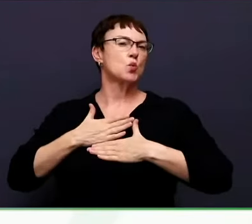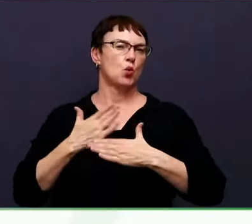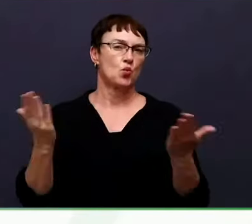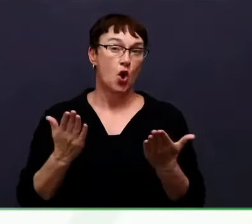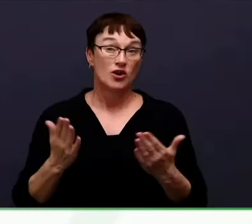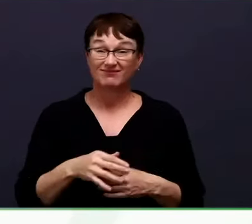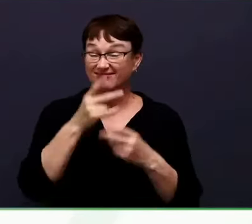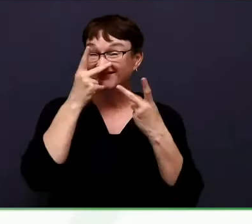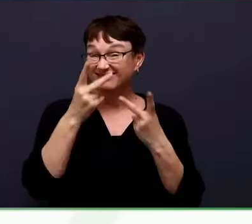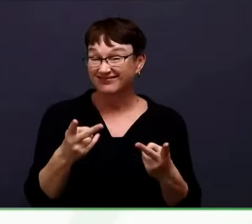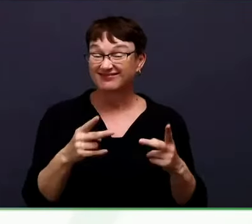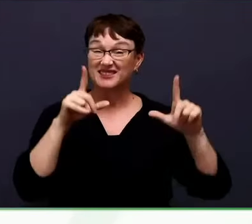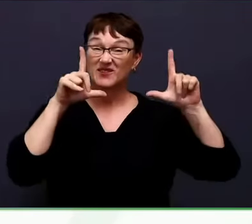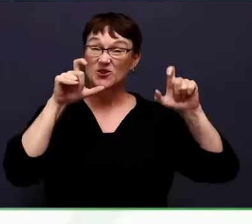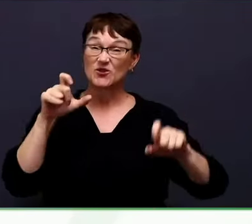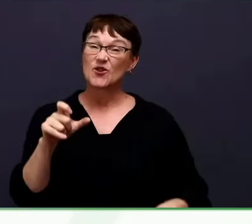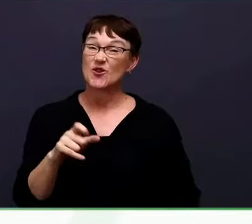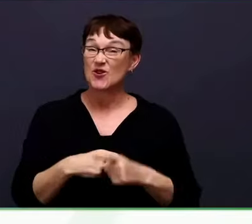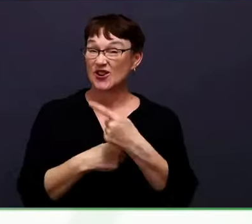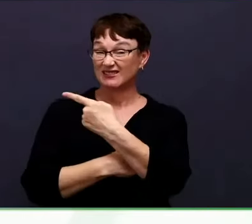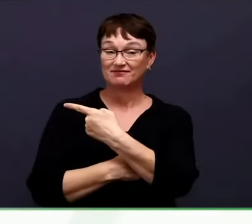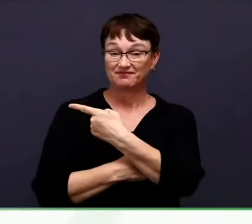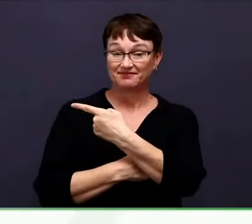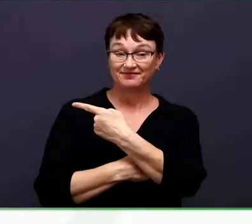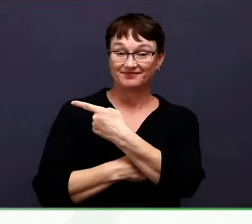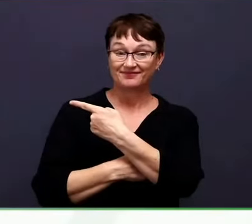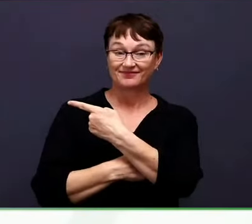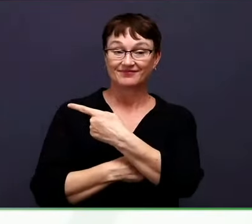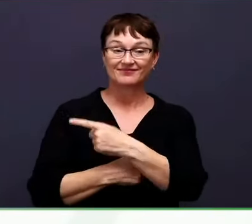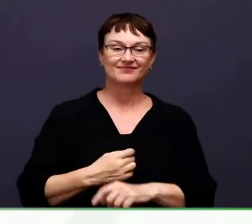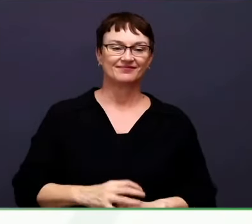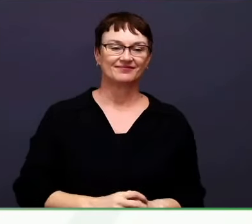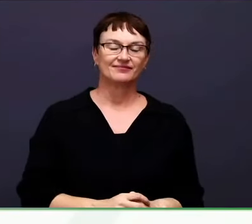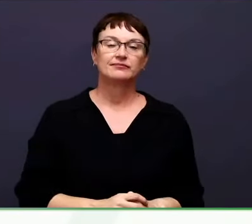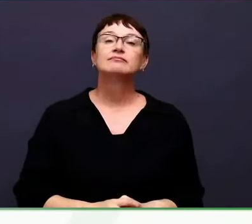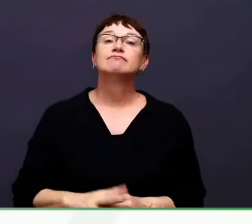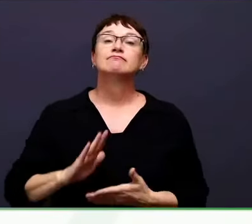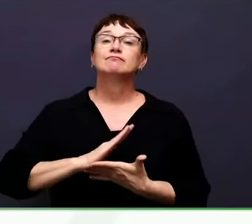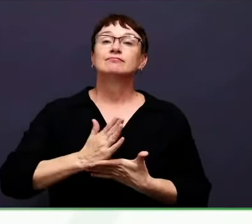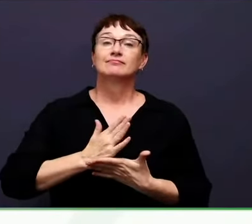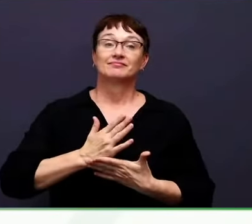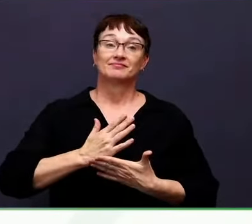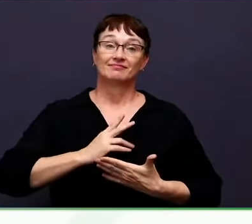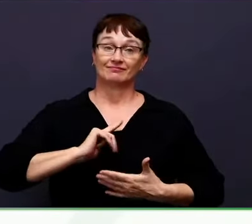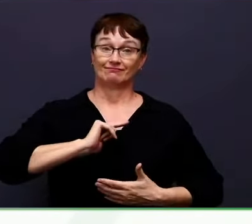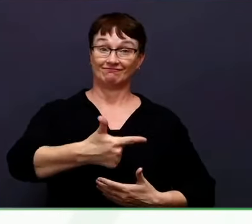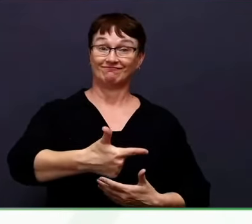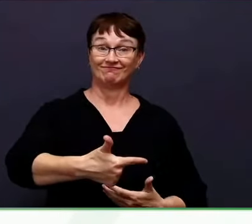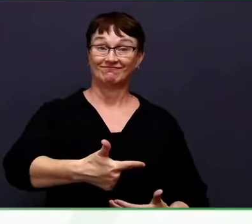parliament, and in discussion about the law. The next steps.